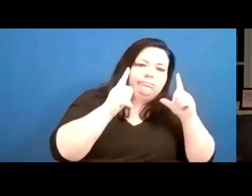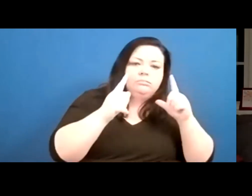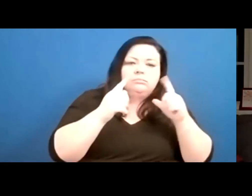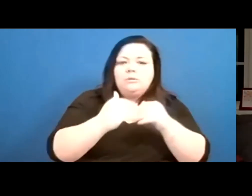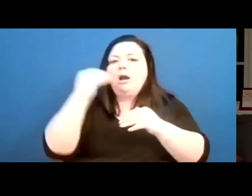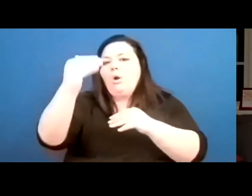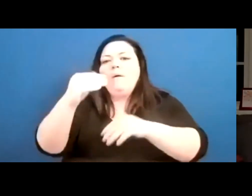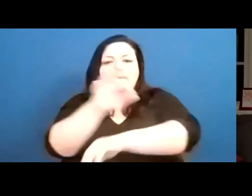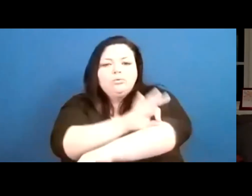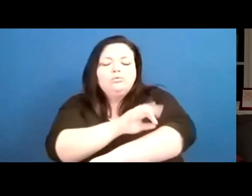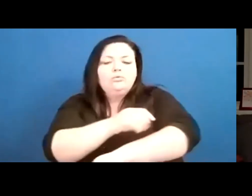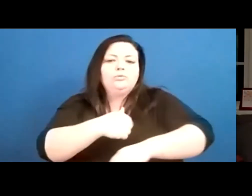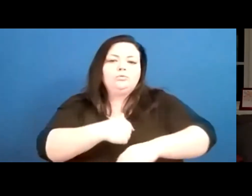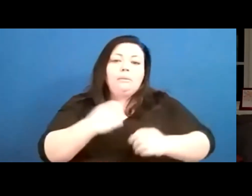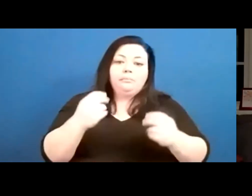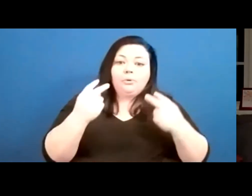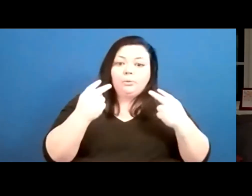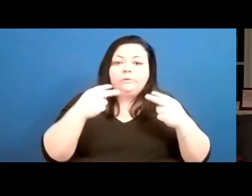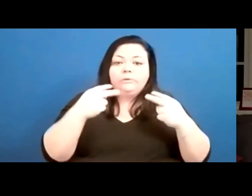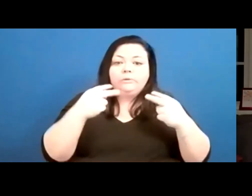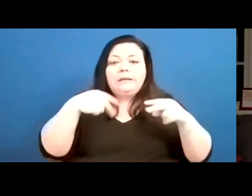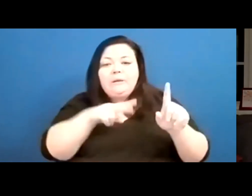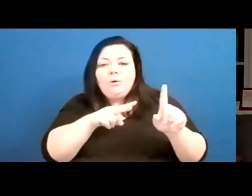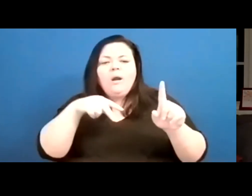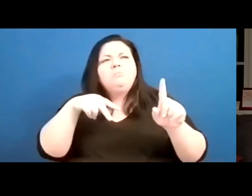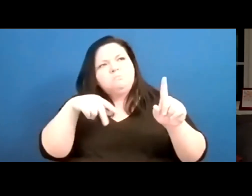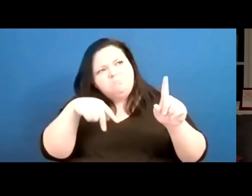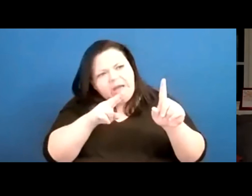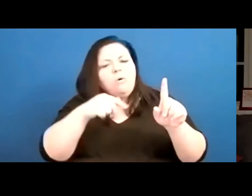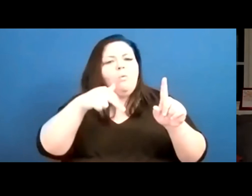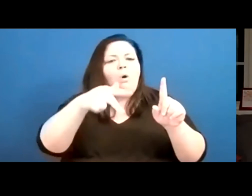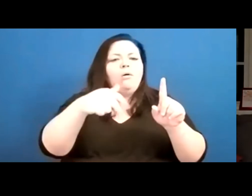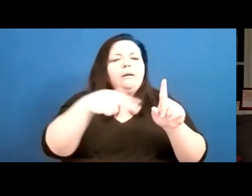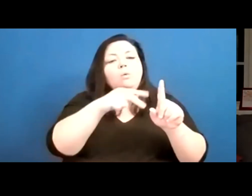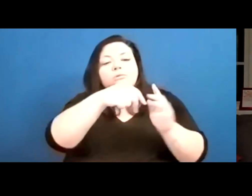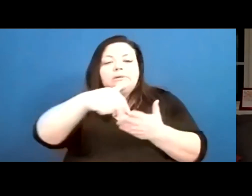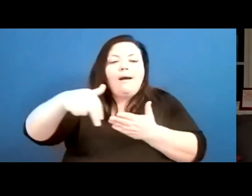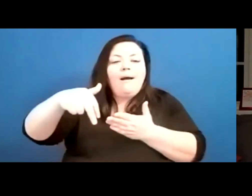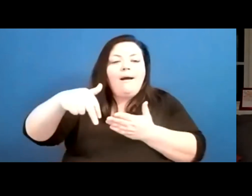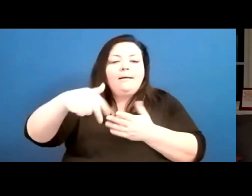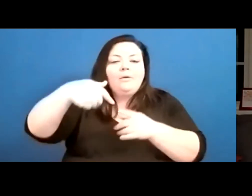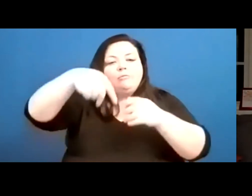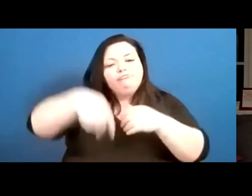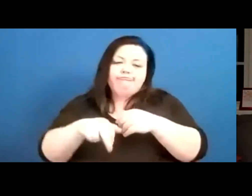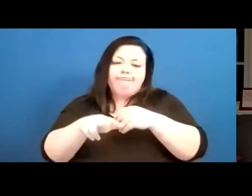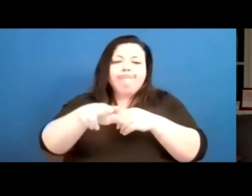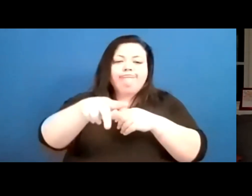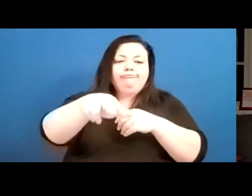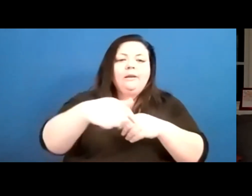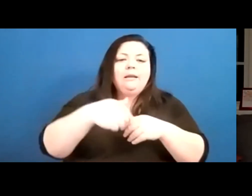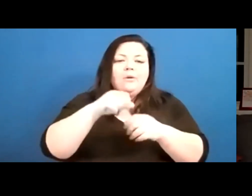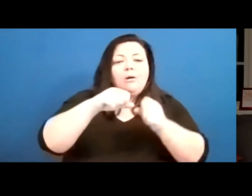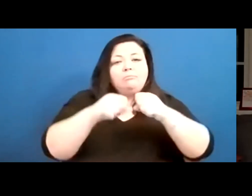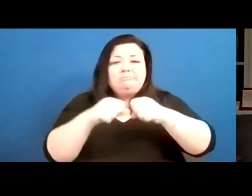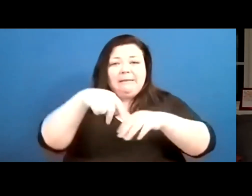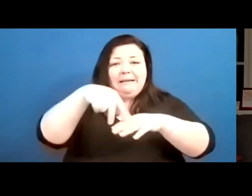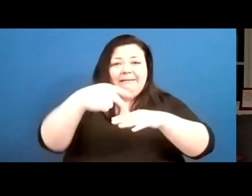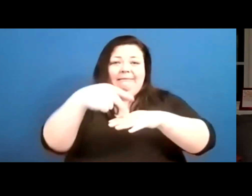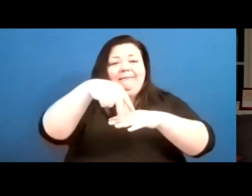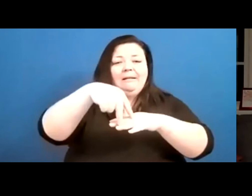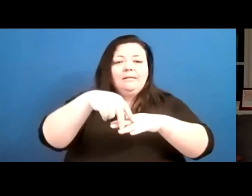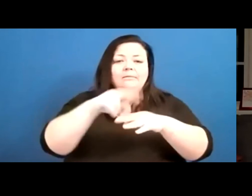i muse, hero. a hero walk, hero slide, hero slip-score, hero’s hips sore. sexual aftermath.